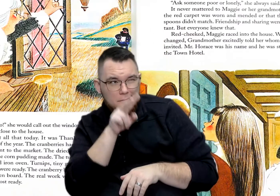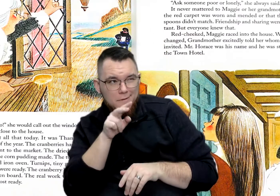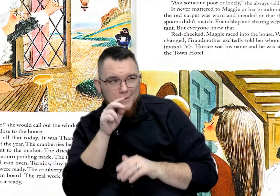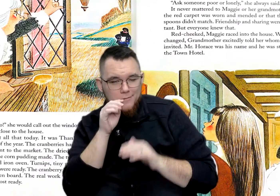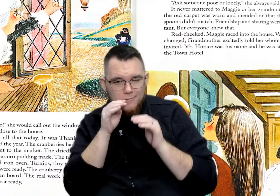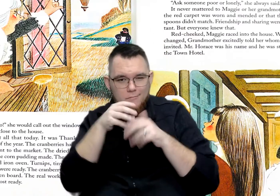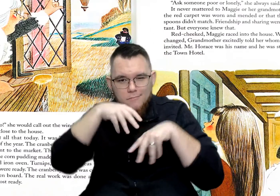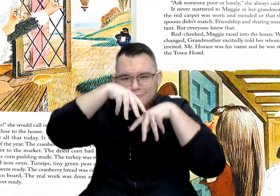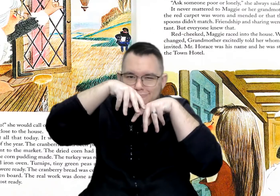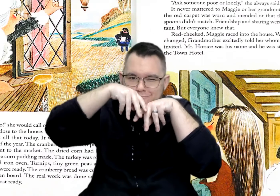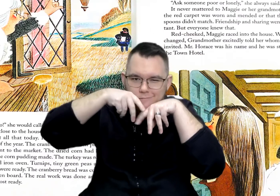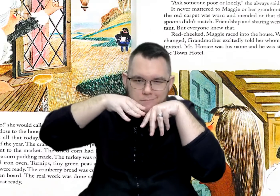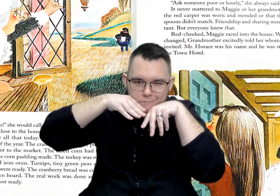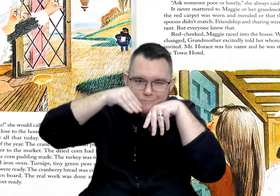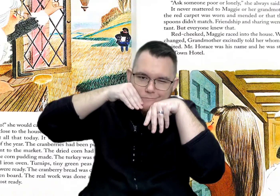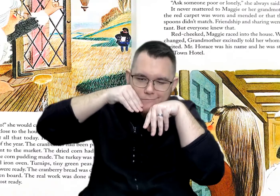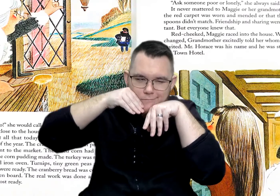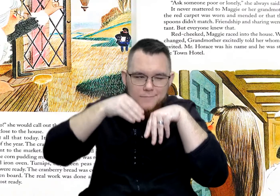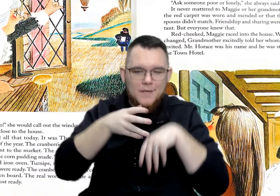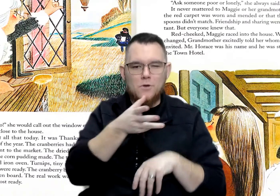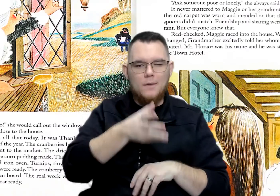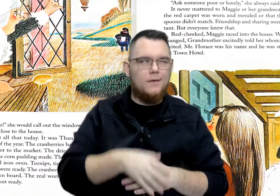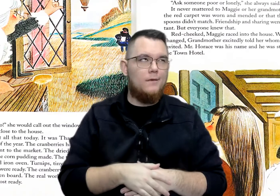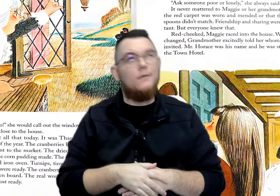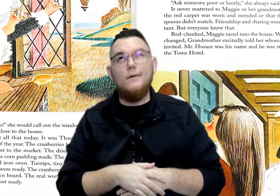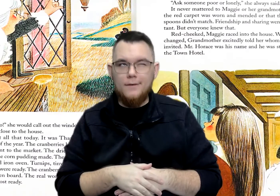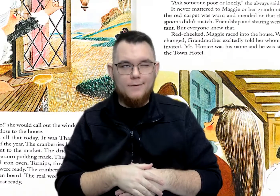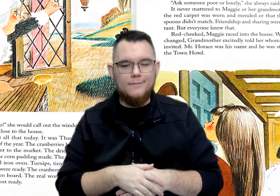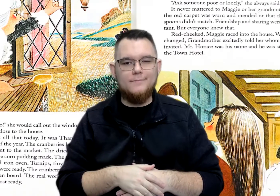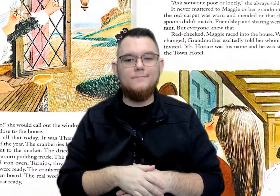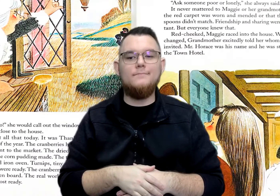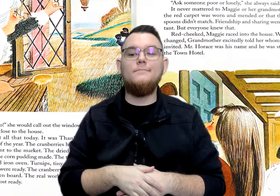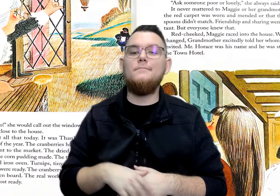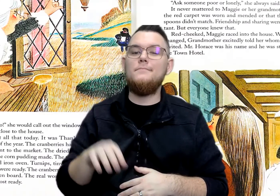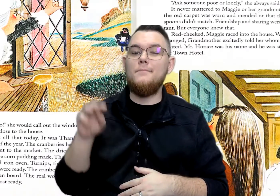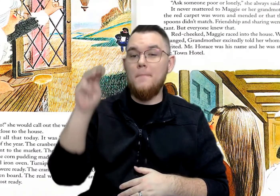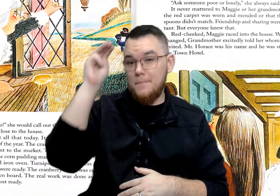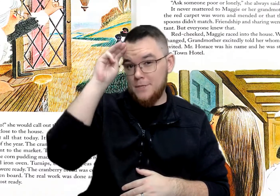“Humph,” said Grandmother, and taking Mr. Horace’s arm, she led them into the